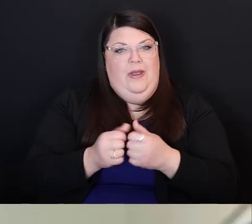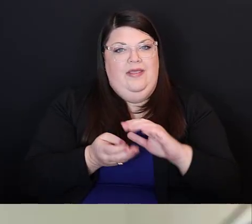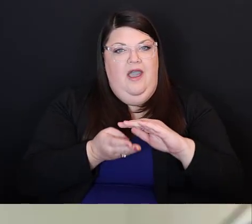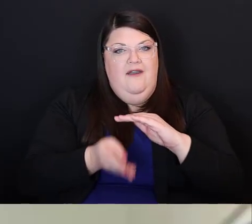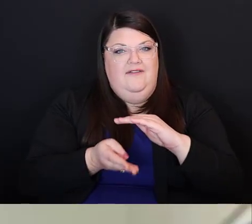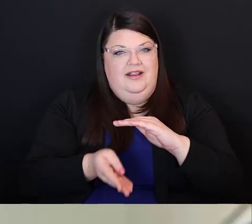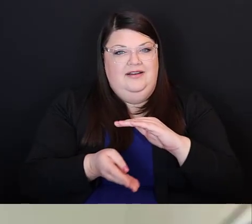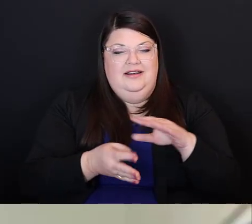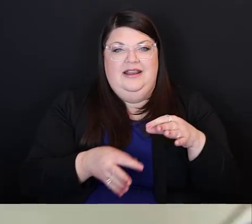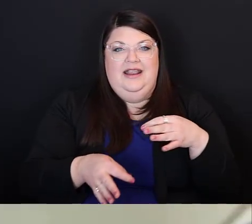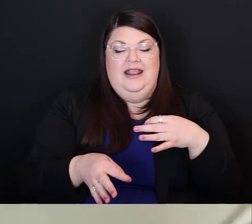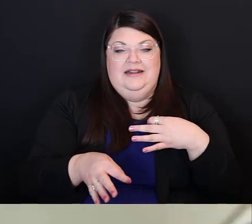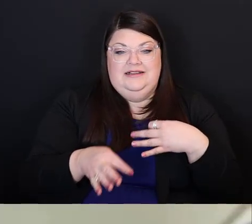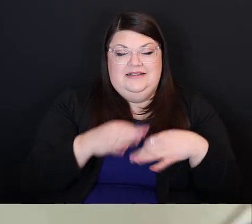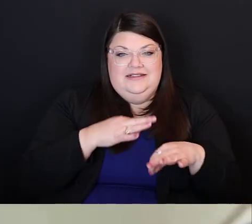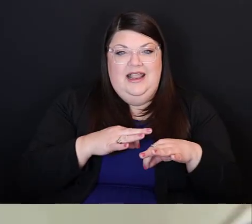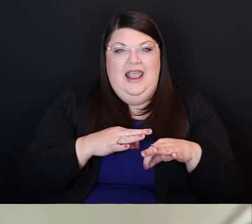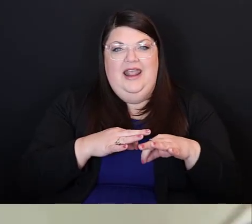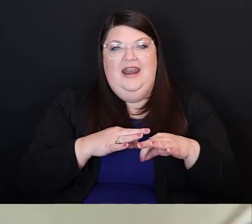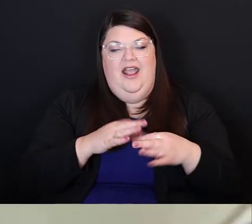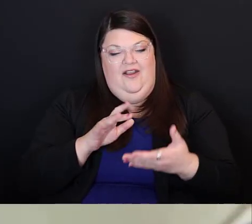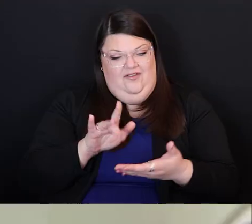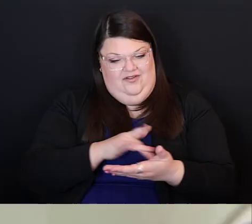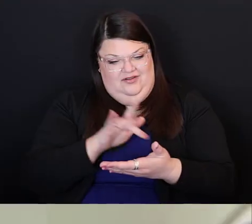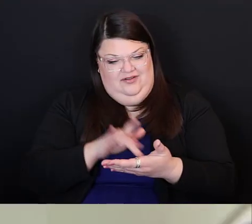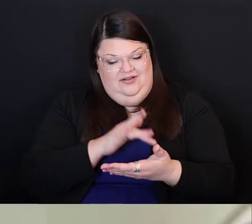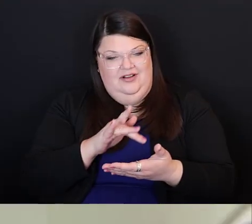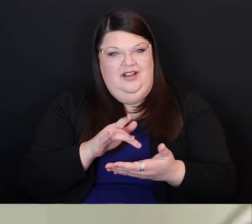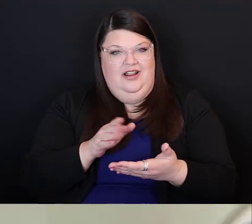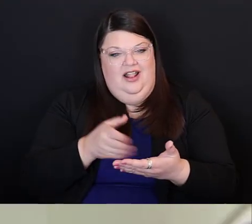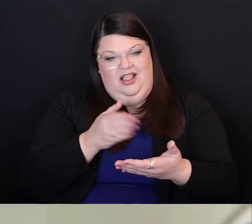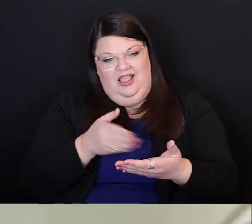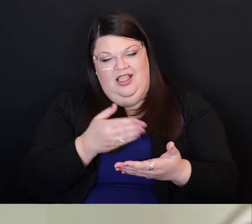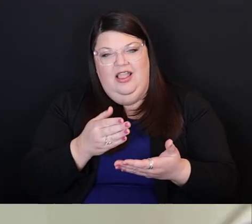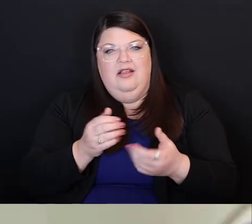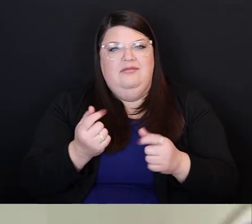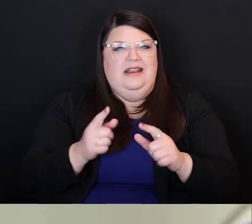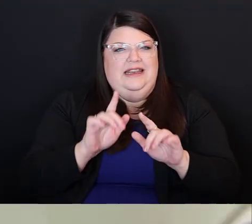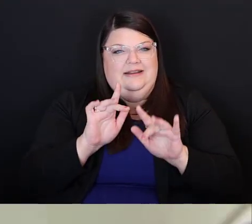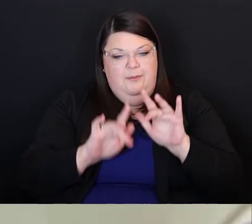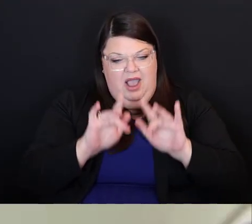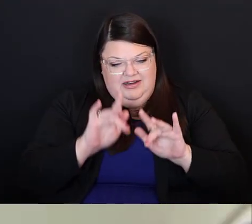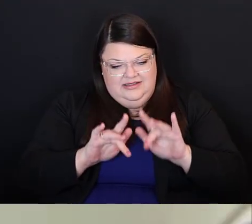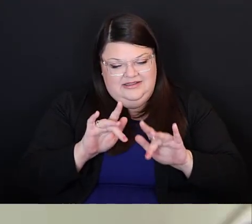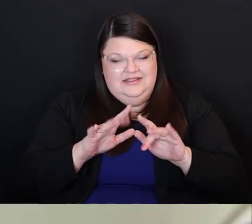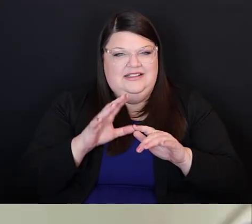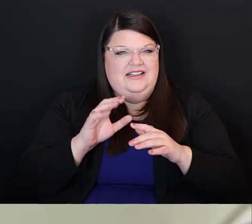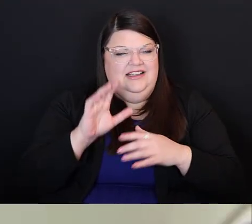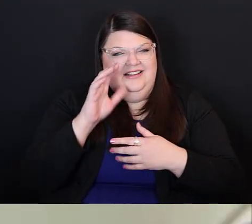Instead of digging through a interface on your phone or on your device with all these different buttons, it's very confusing.